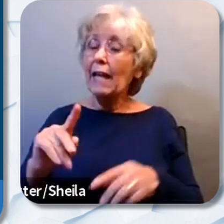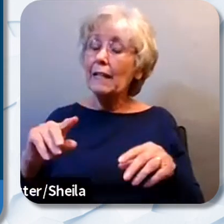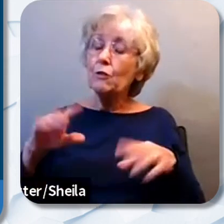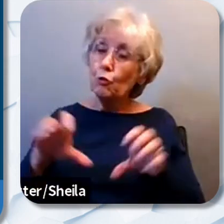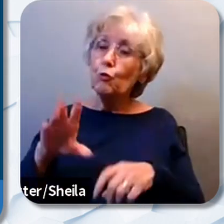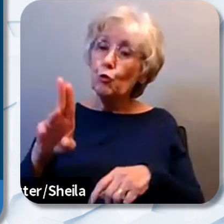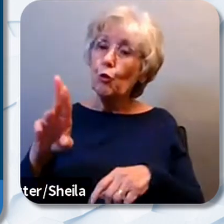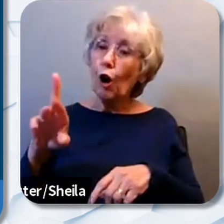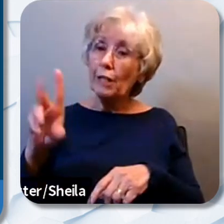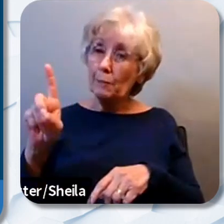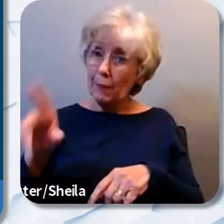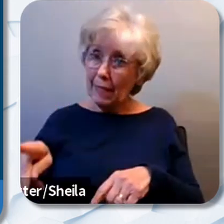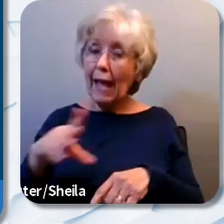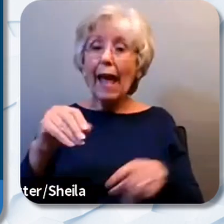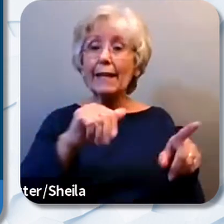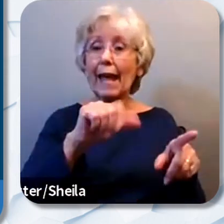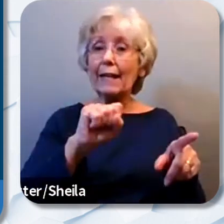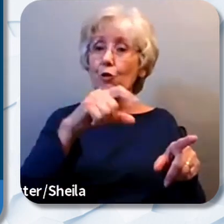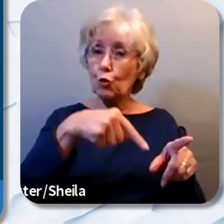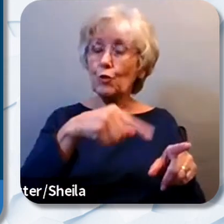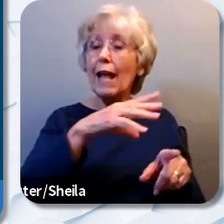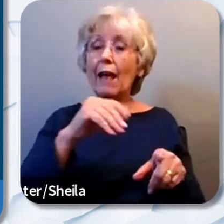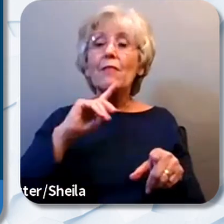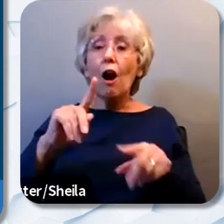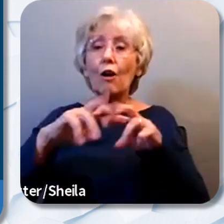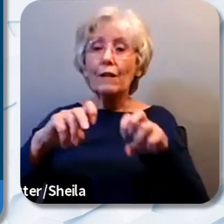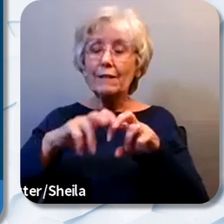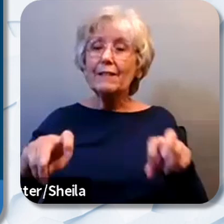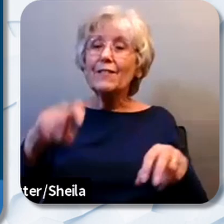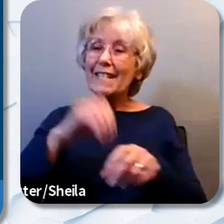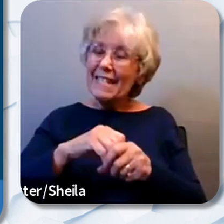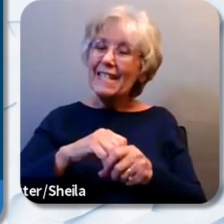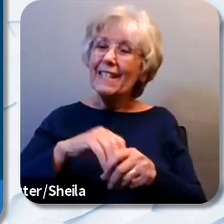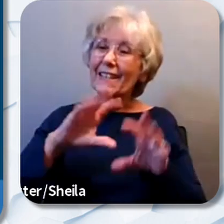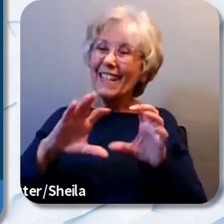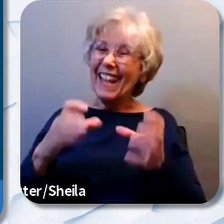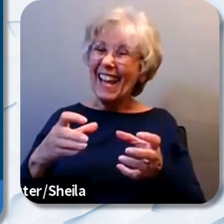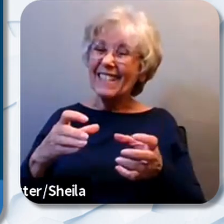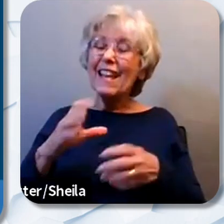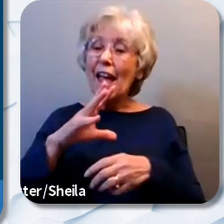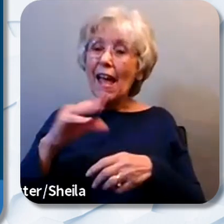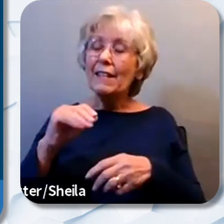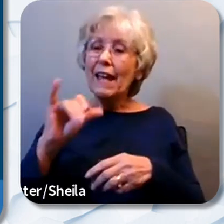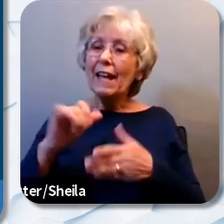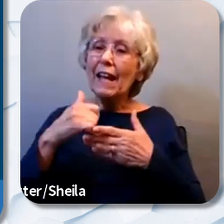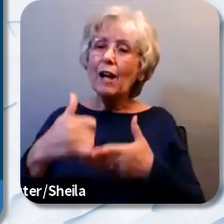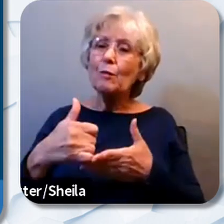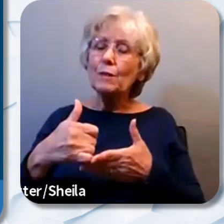they also do as cues and they are assessed and eckerson class and that kind of also. Sometimes,